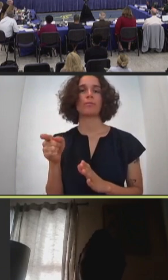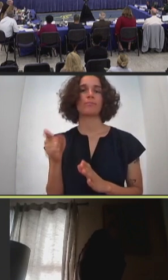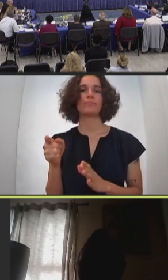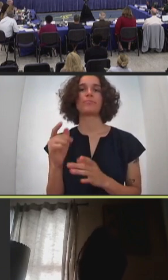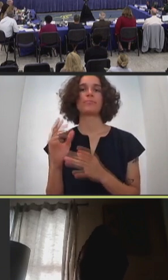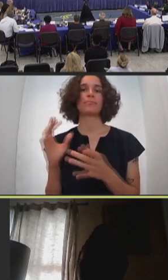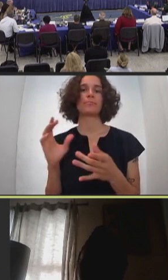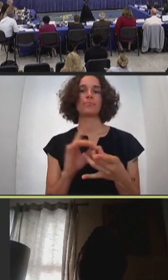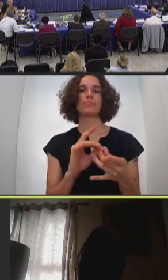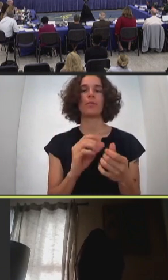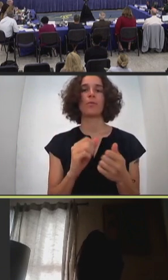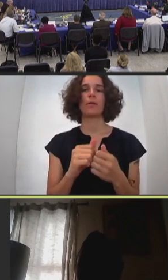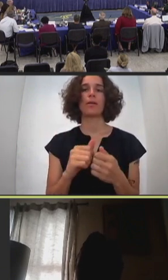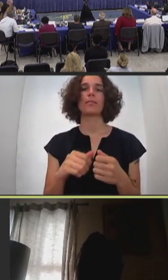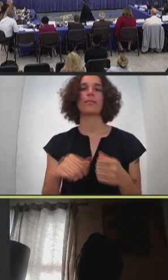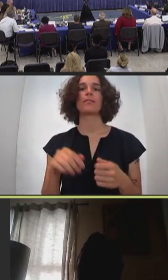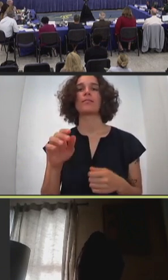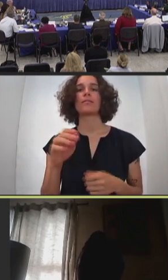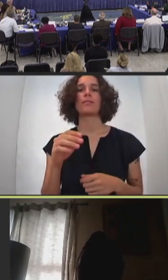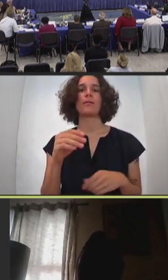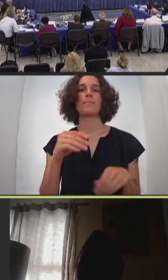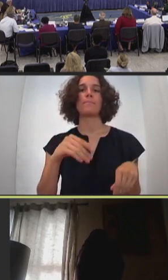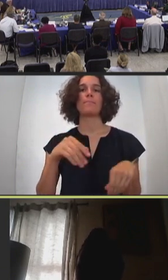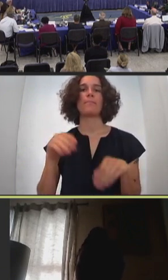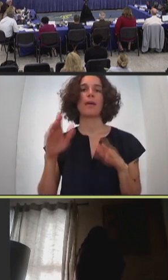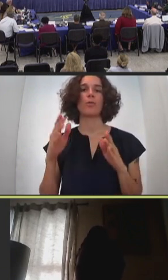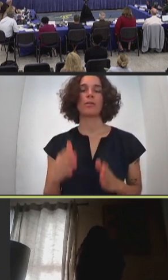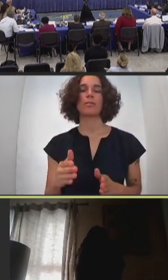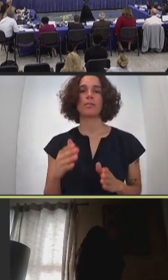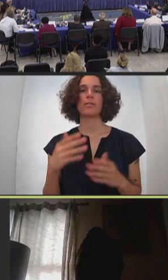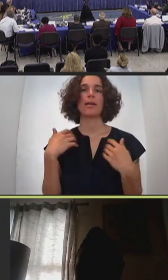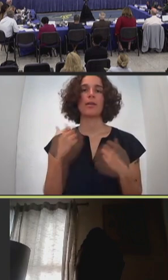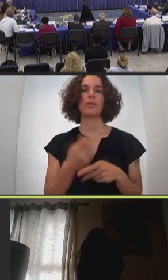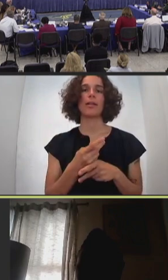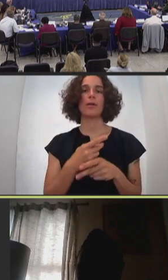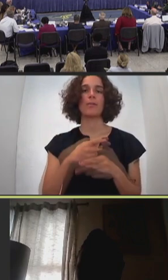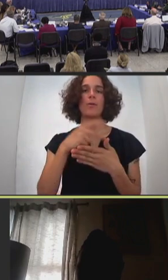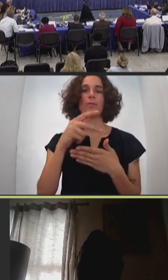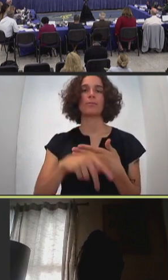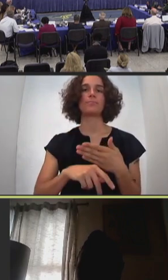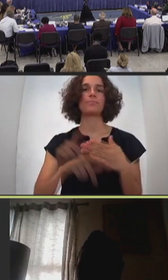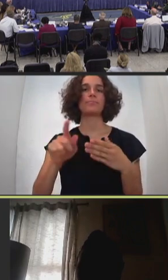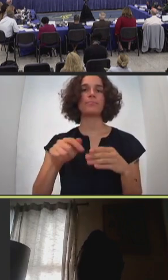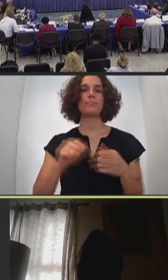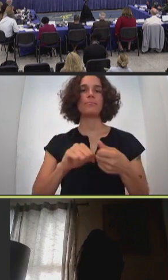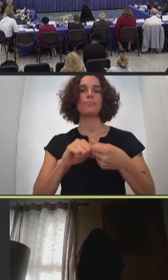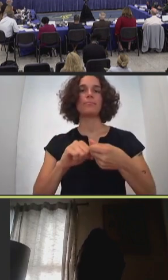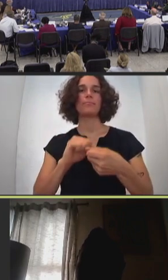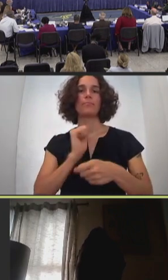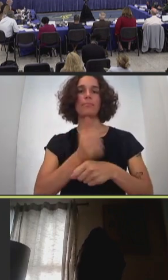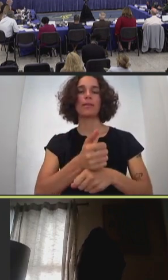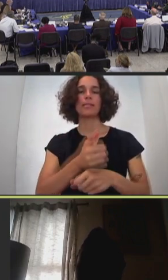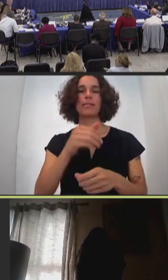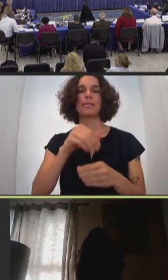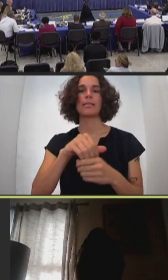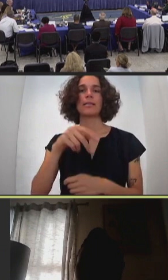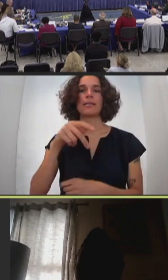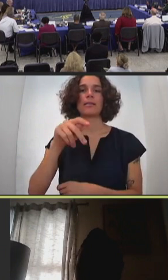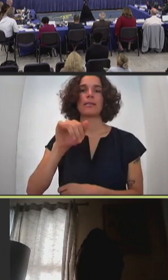healthcare coordination program, which is based in the Pima County. And another big program,